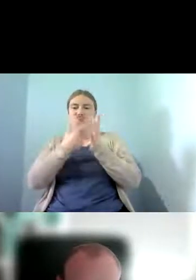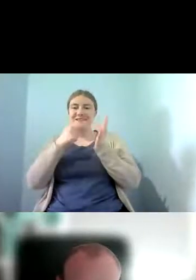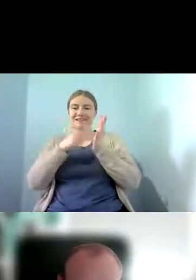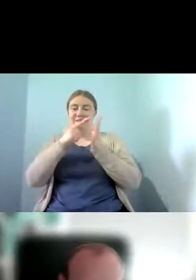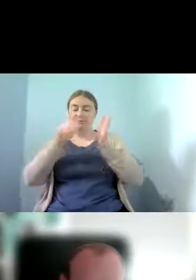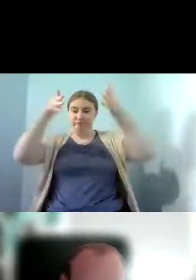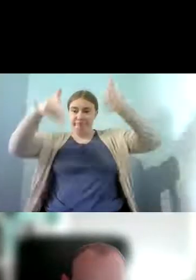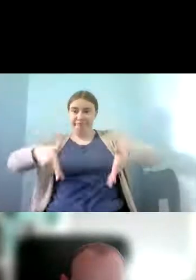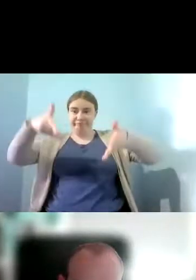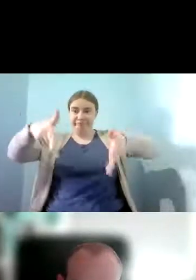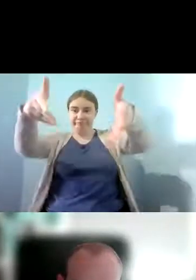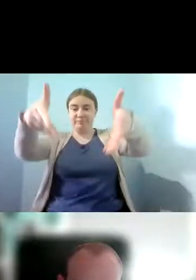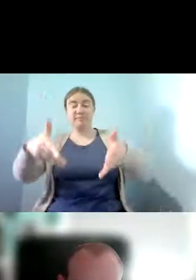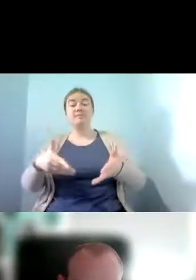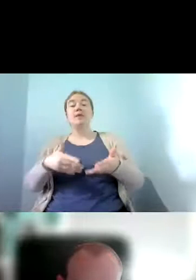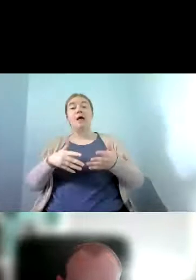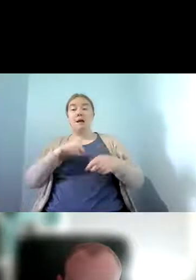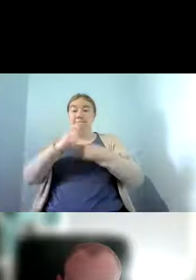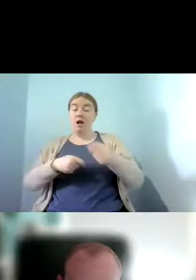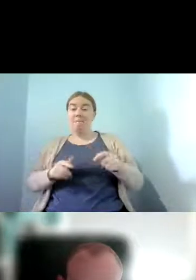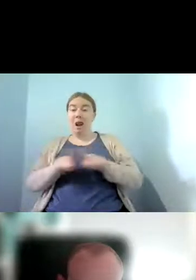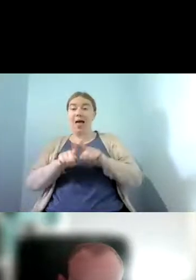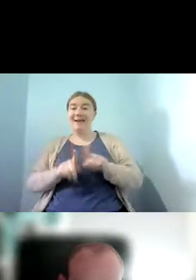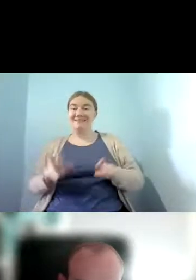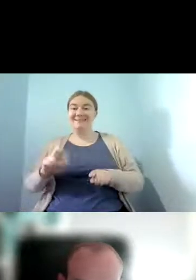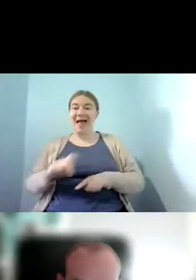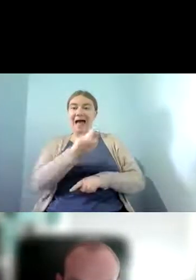the steps for the fish to climb up are formed by construction of a